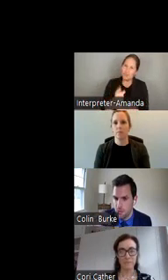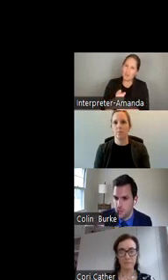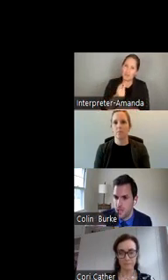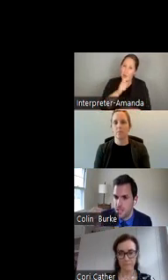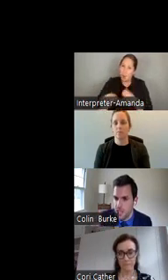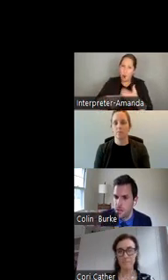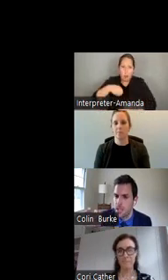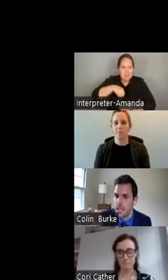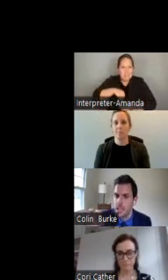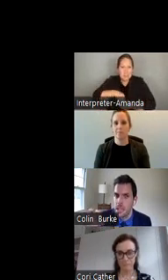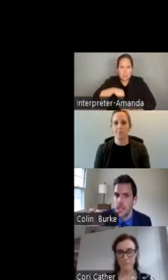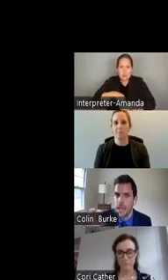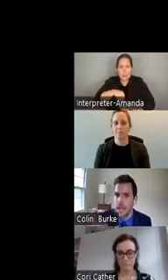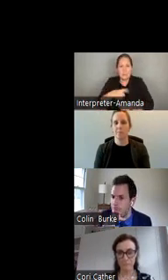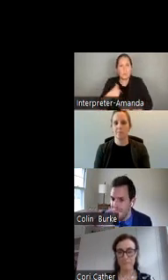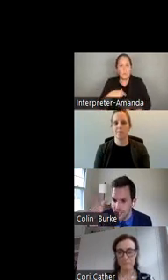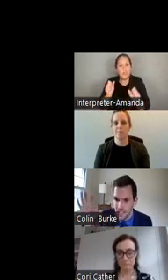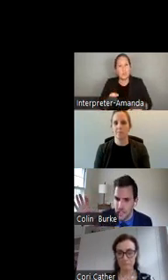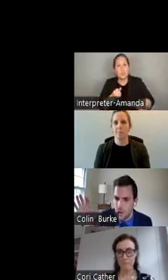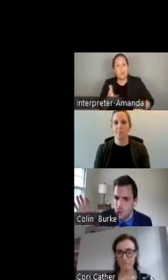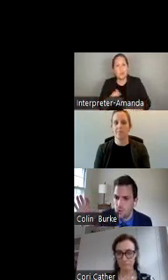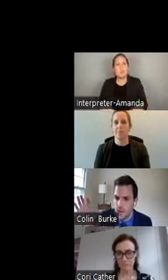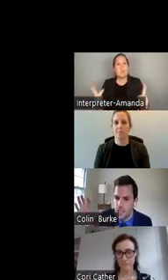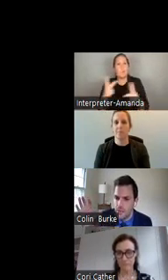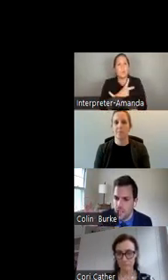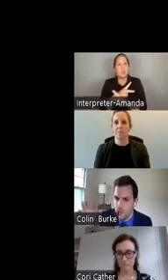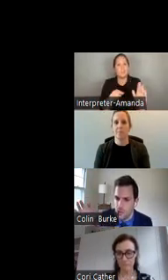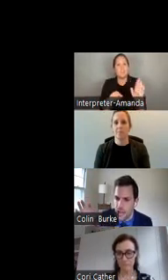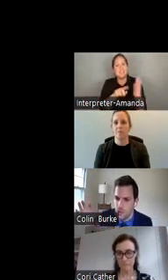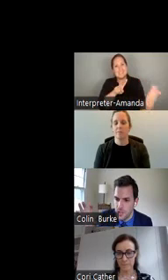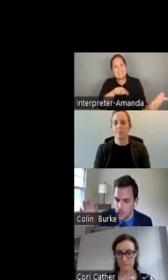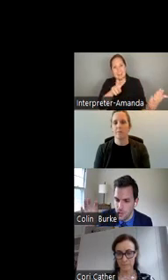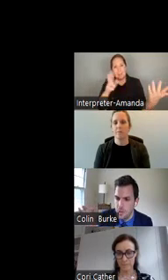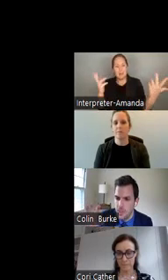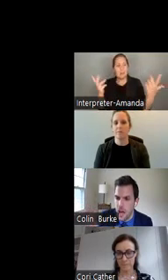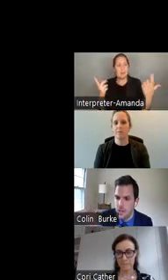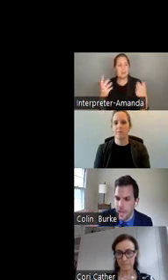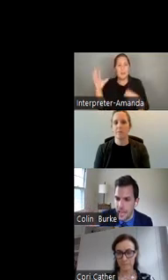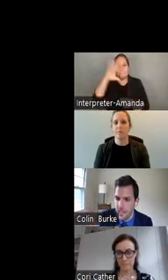perpetuating stigma and and missing a whole range of external factors that should be thought of as